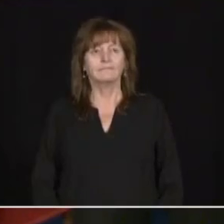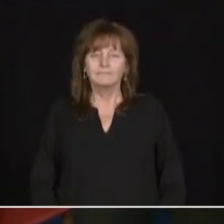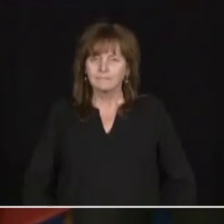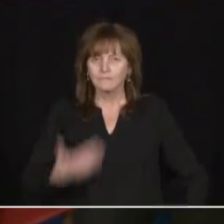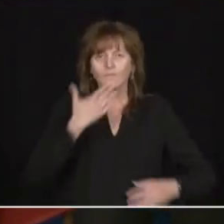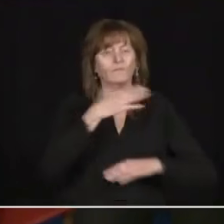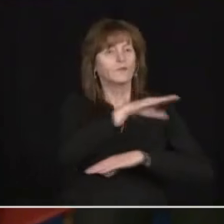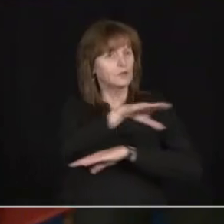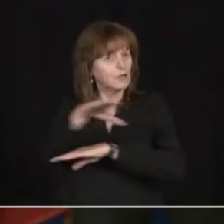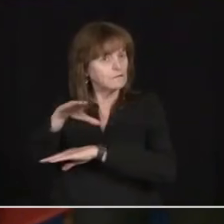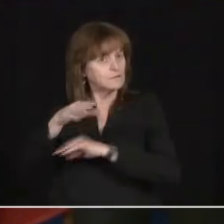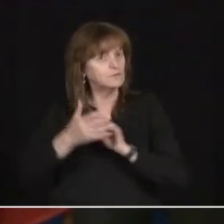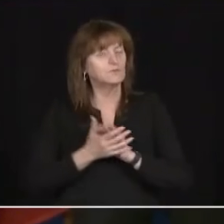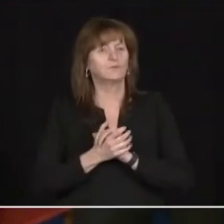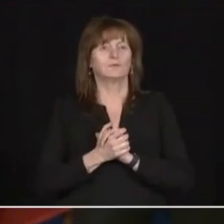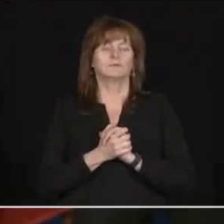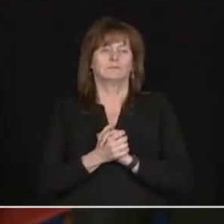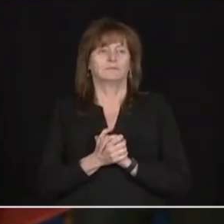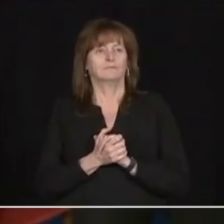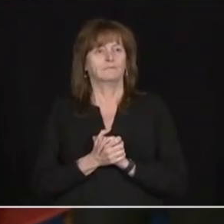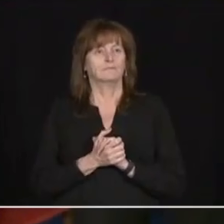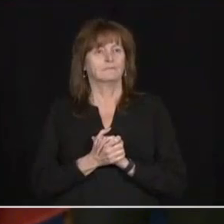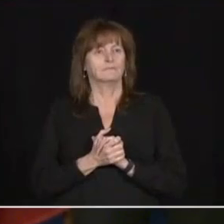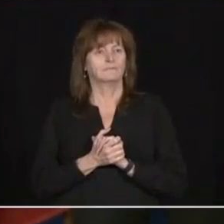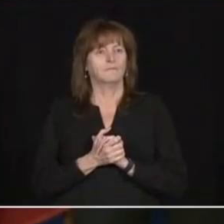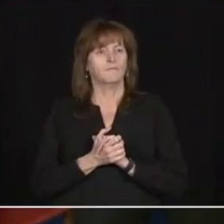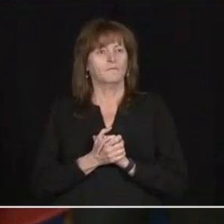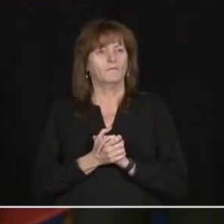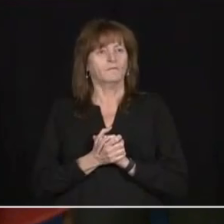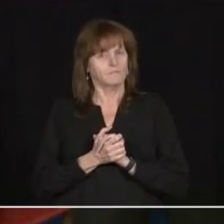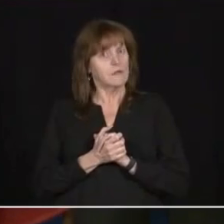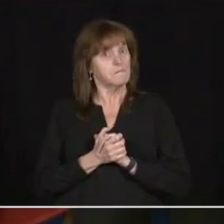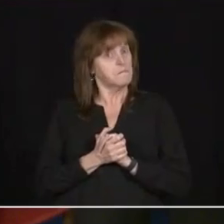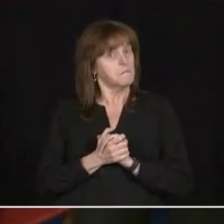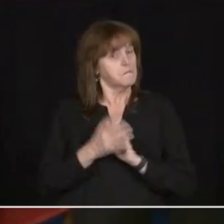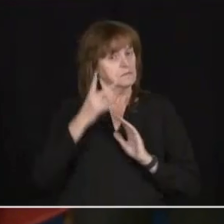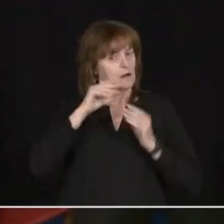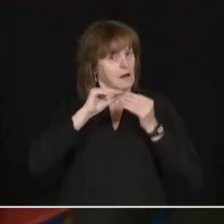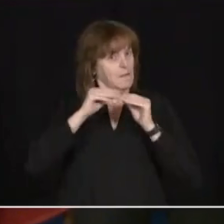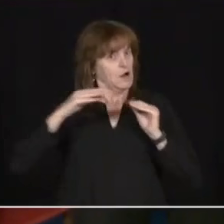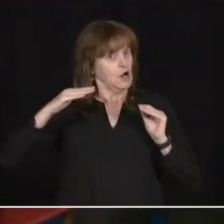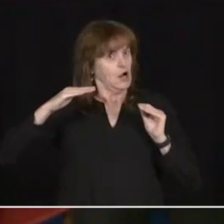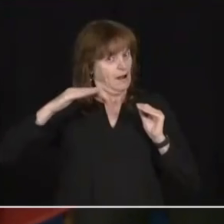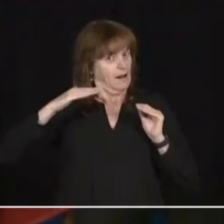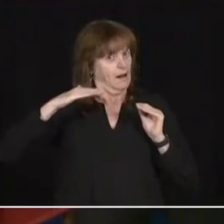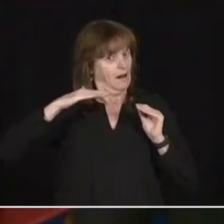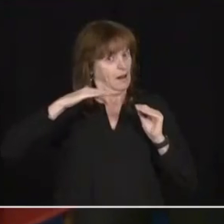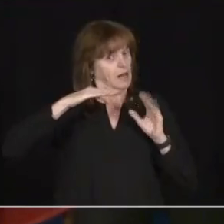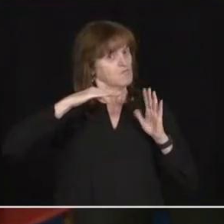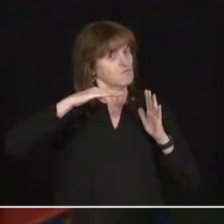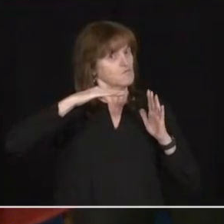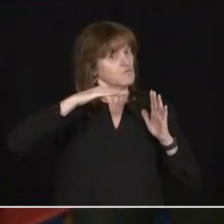Well, good afternoon. The trends are heading in the right direction. The number of new cases